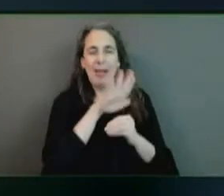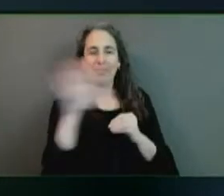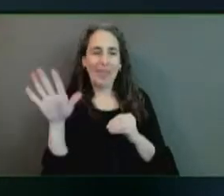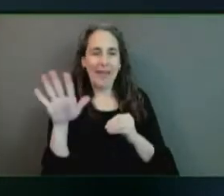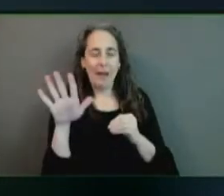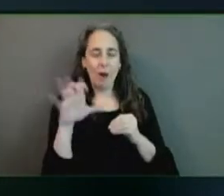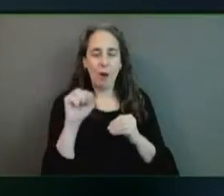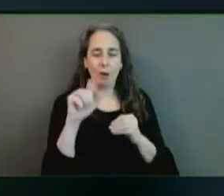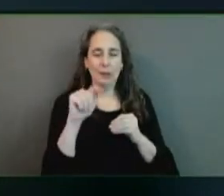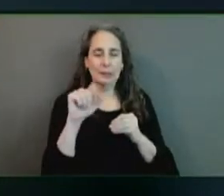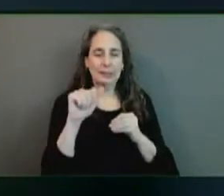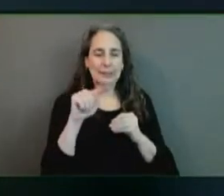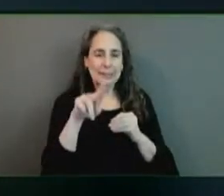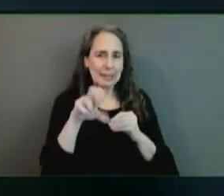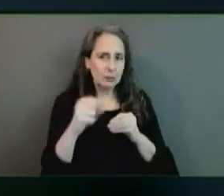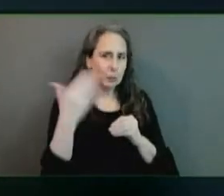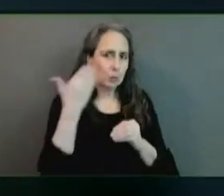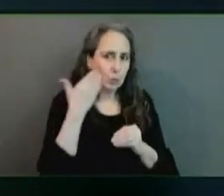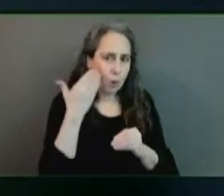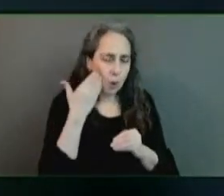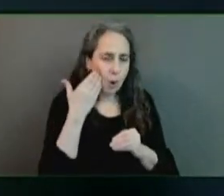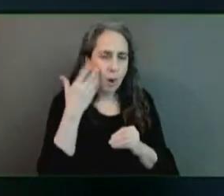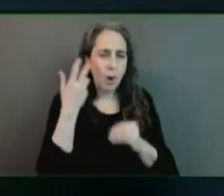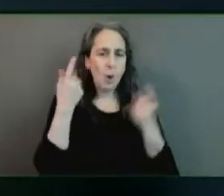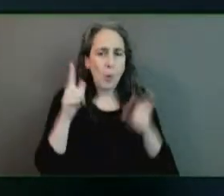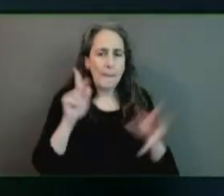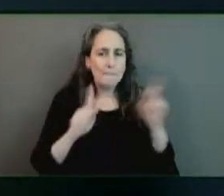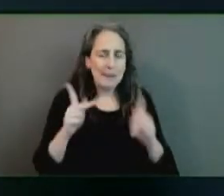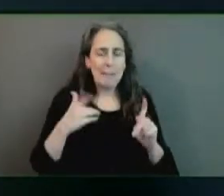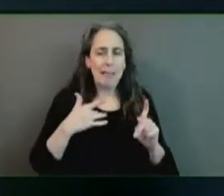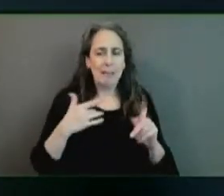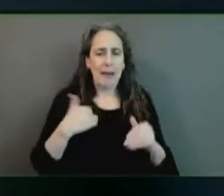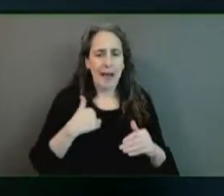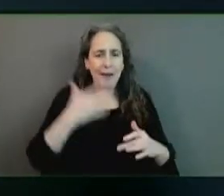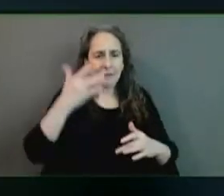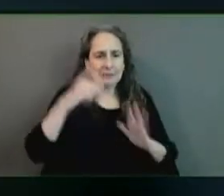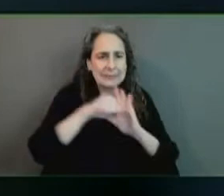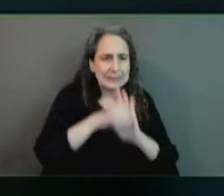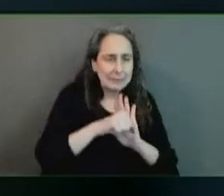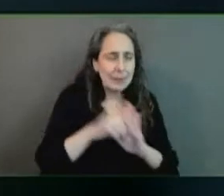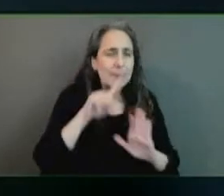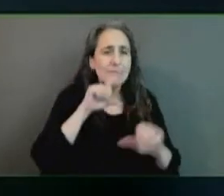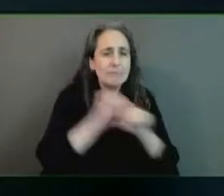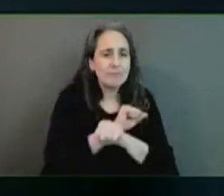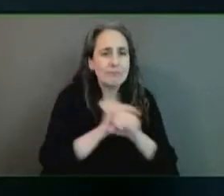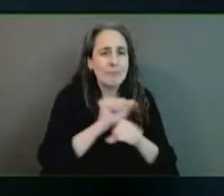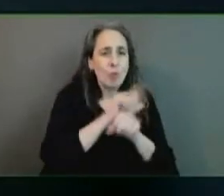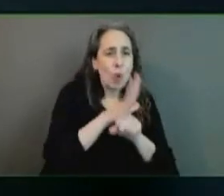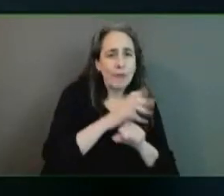families to feel safe about, um, about their status. To know when